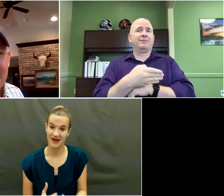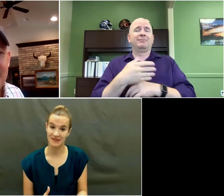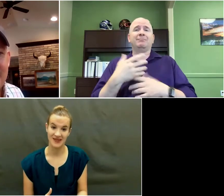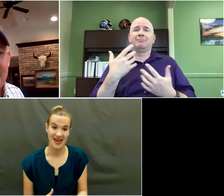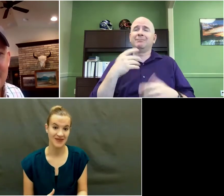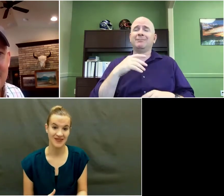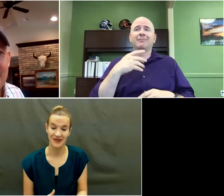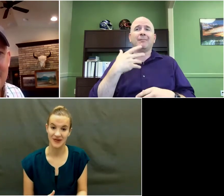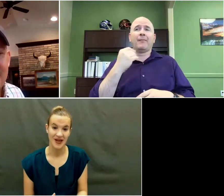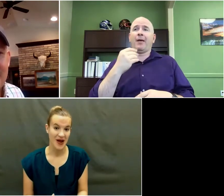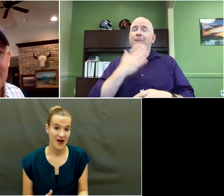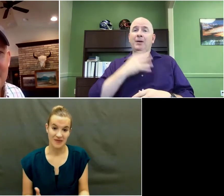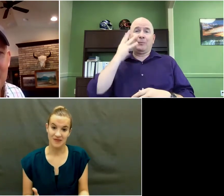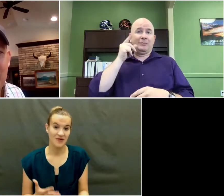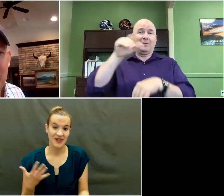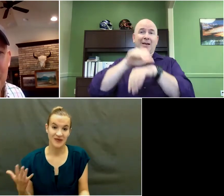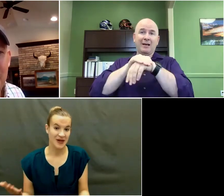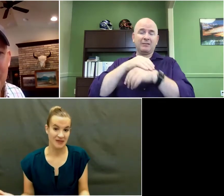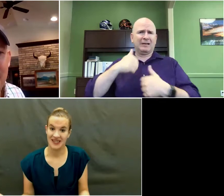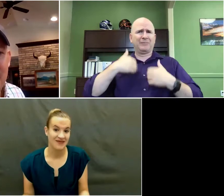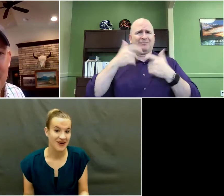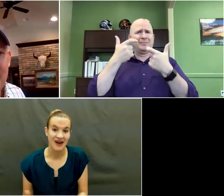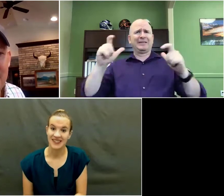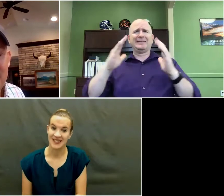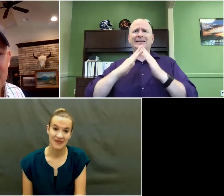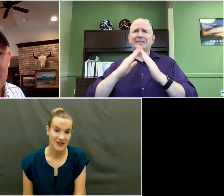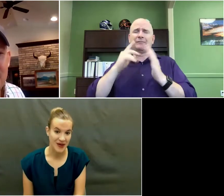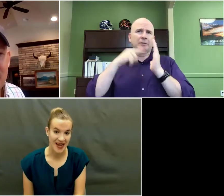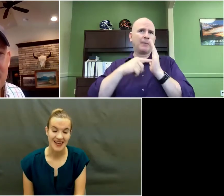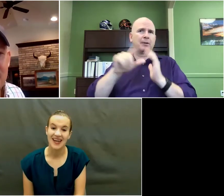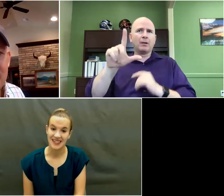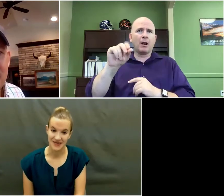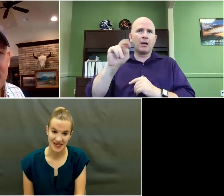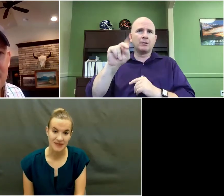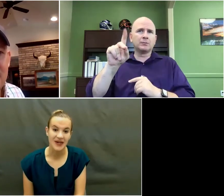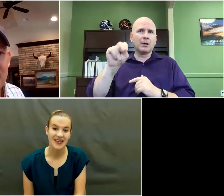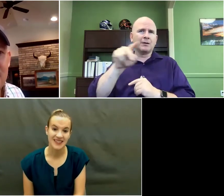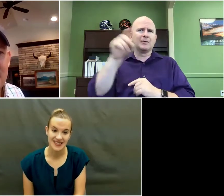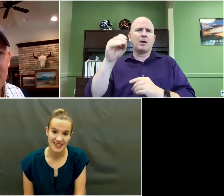small town to moving to a completely different continent, that was quite a different experience.